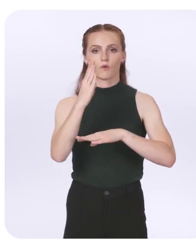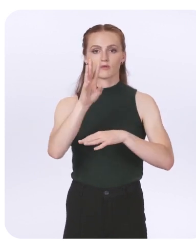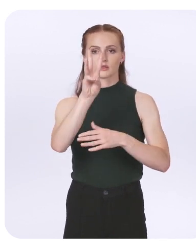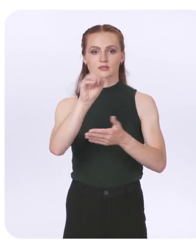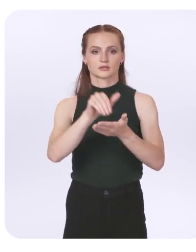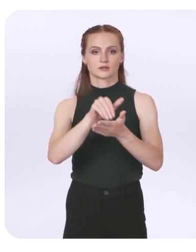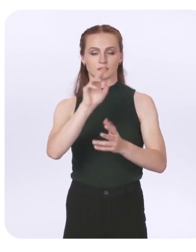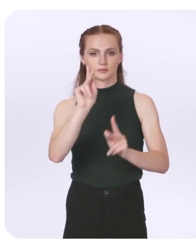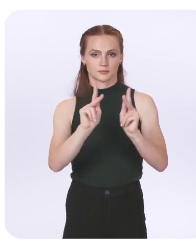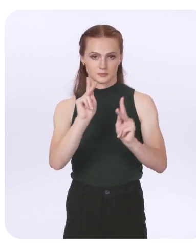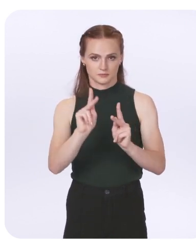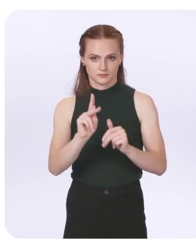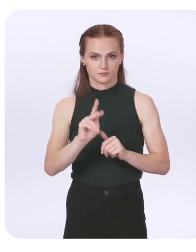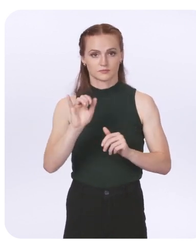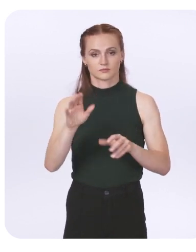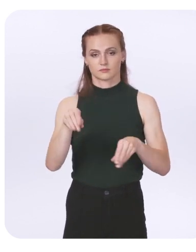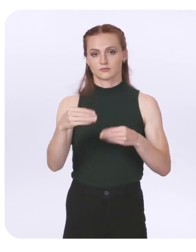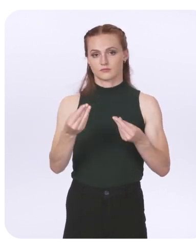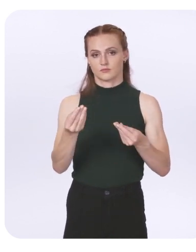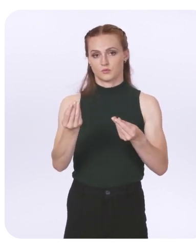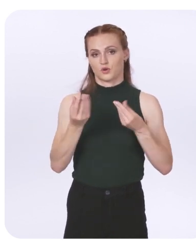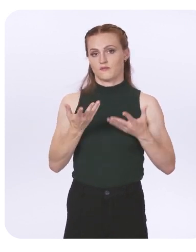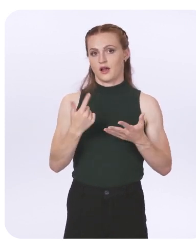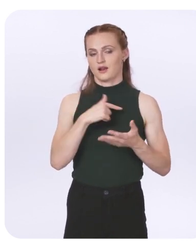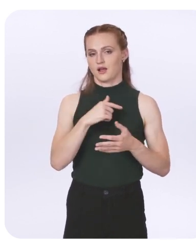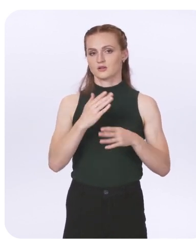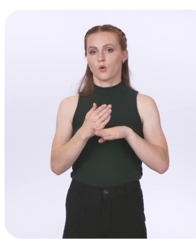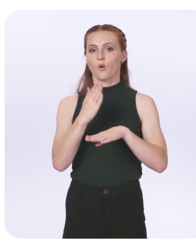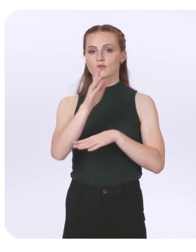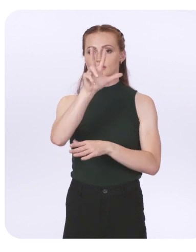who provided us with over 3,500 suggestions and bugs.